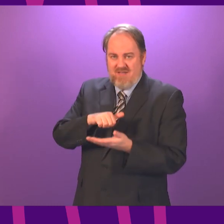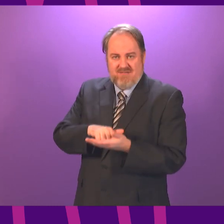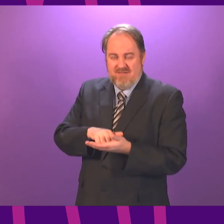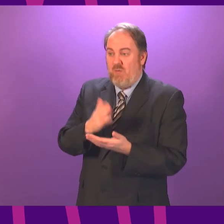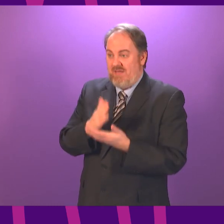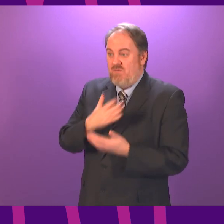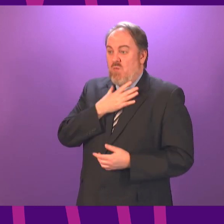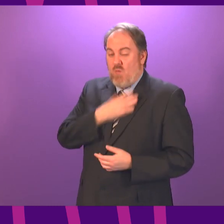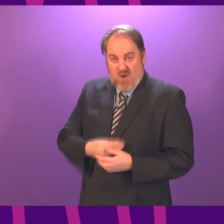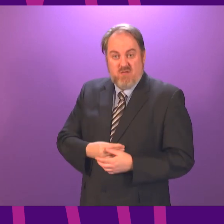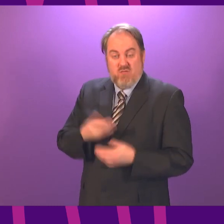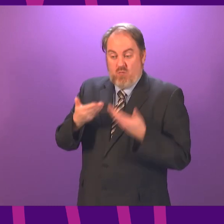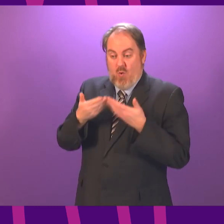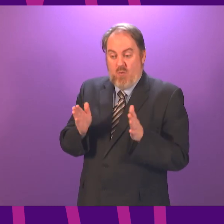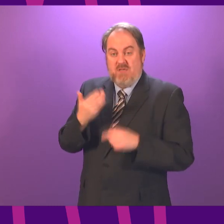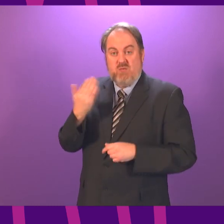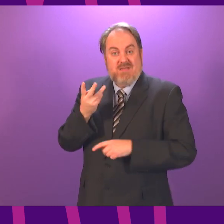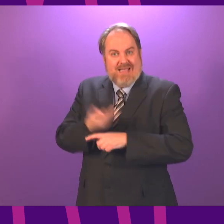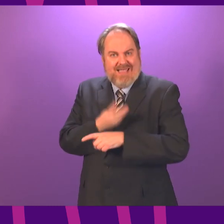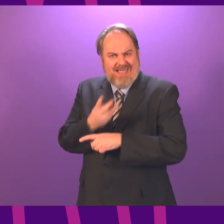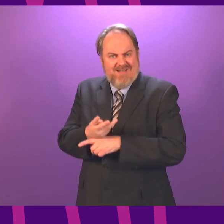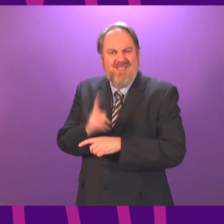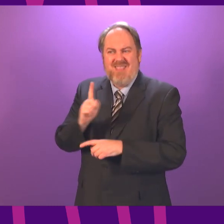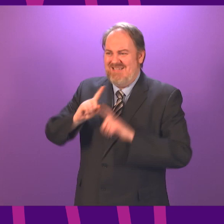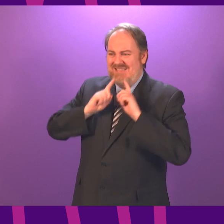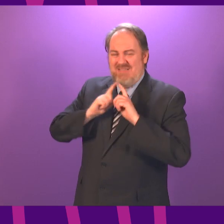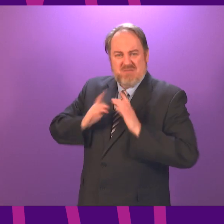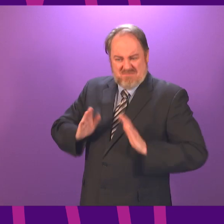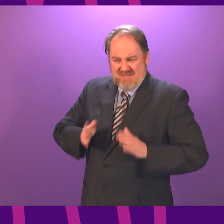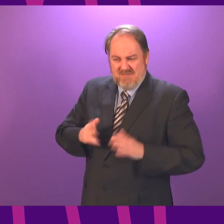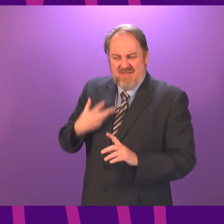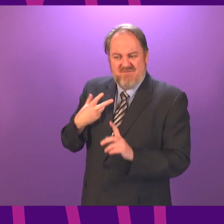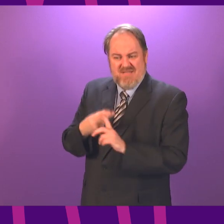schools is a high priority, vaccinating the staff who enable those schools to function